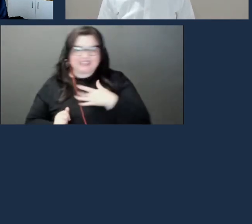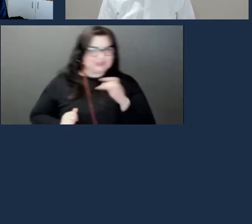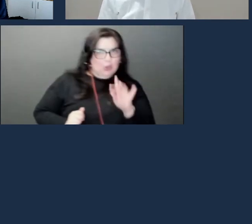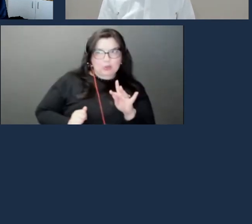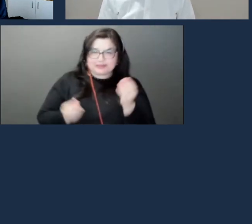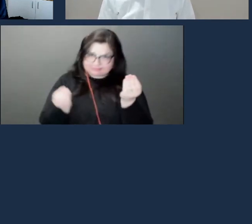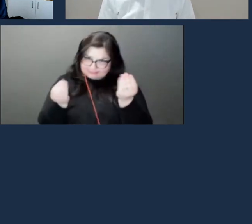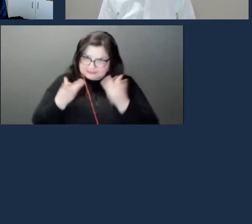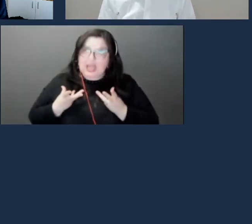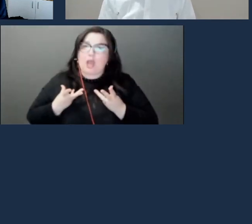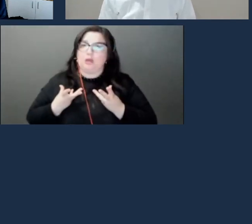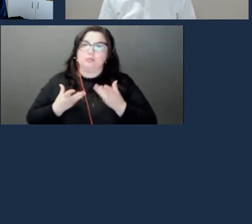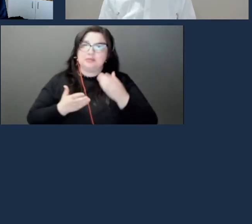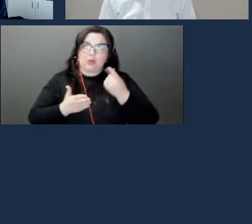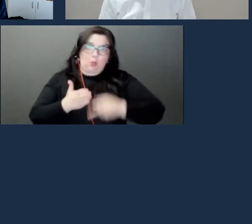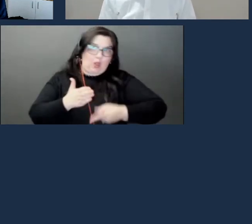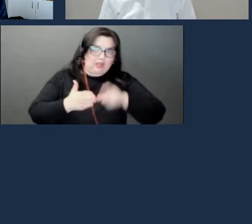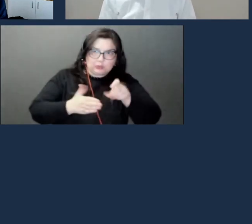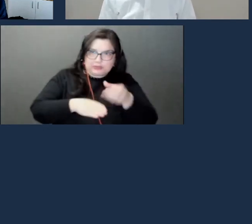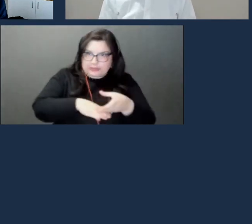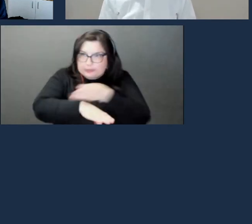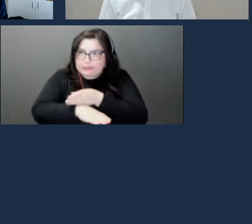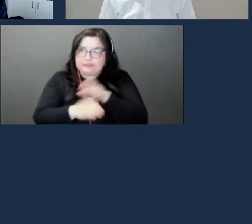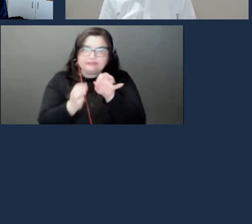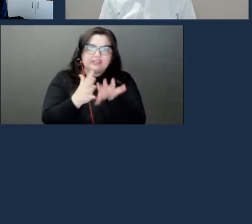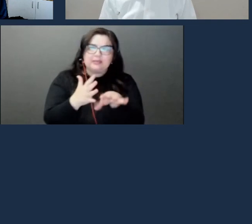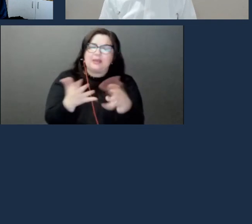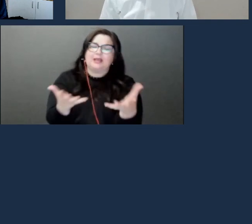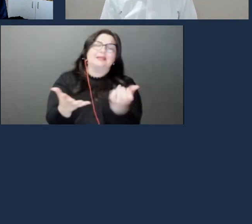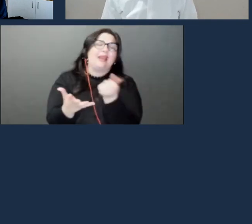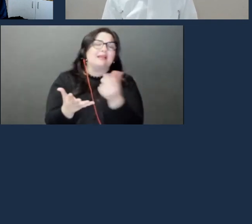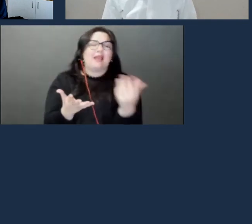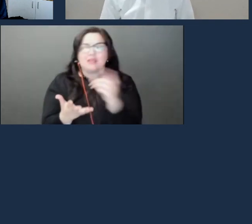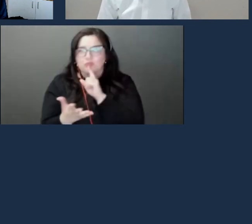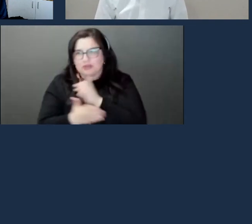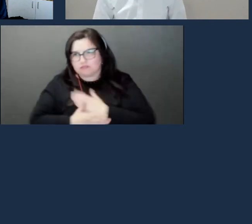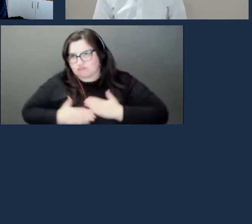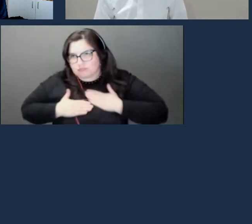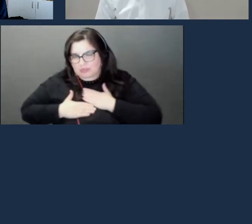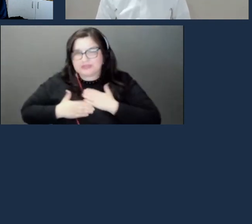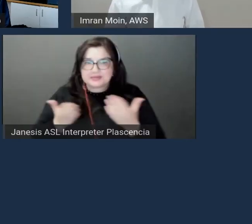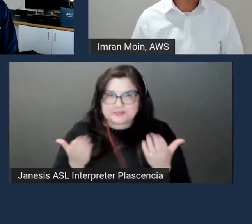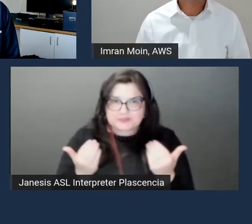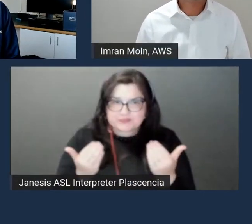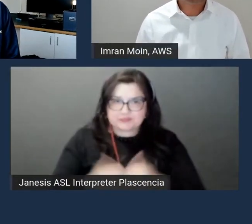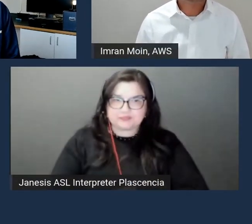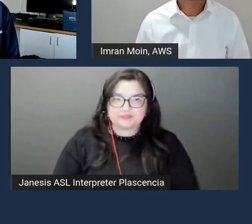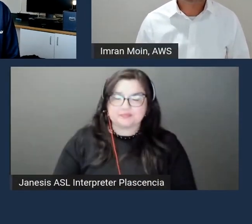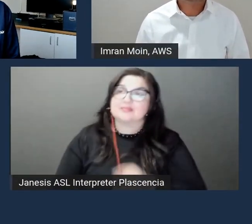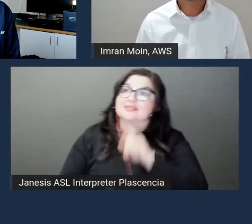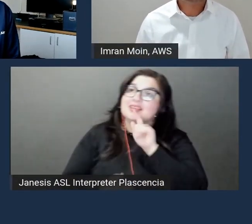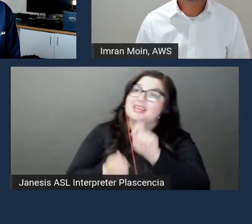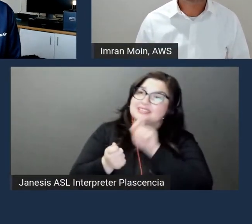what we need to improve. Any feedback would be super appreciated. Exactly. Please do reach out to us.